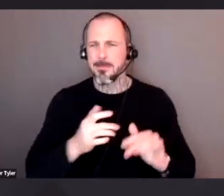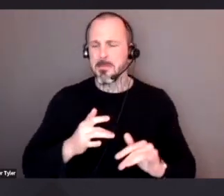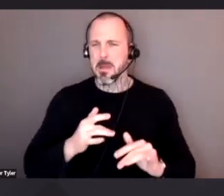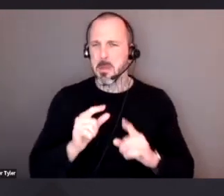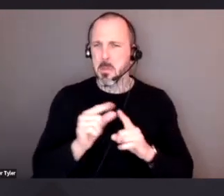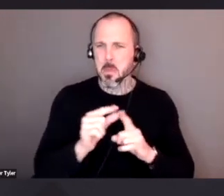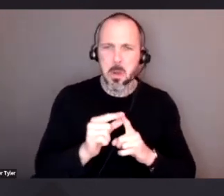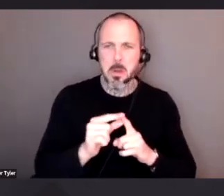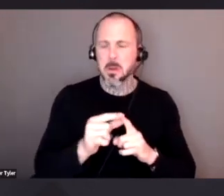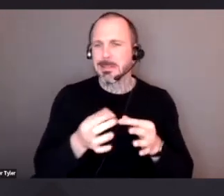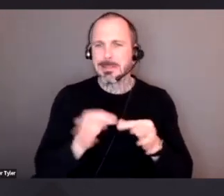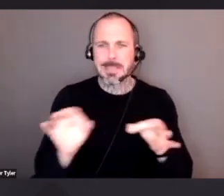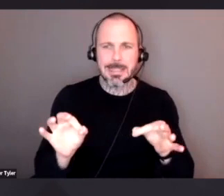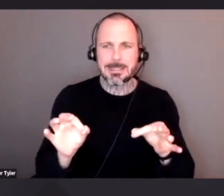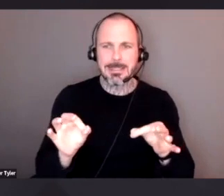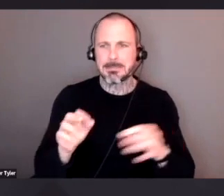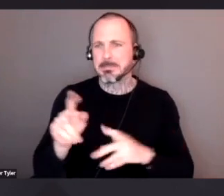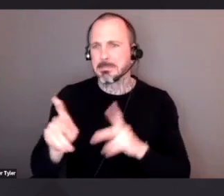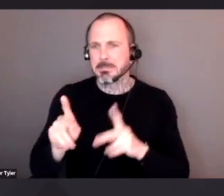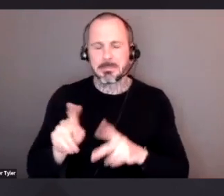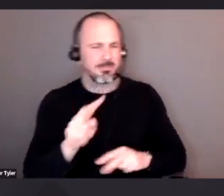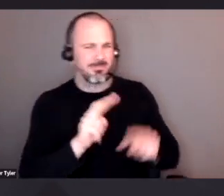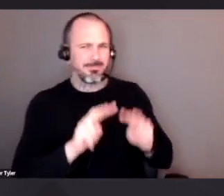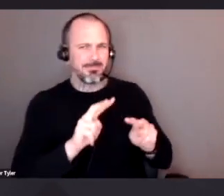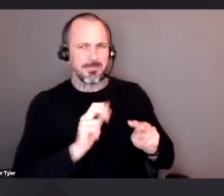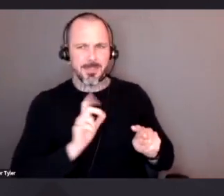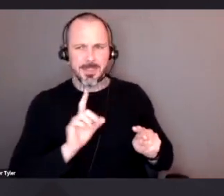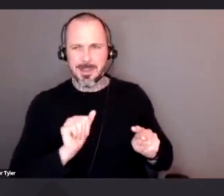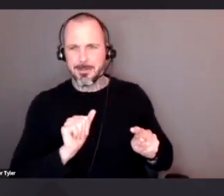Inclusive job postings focus on a list of qualifications